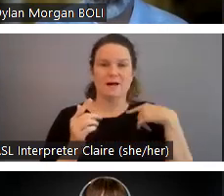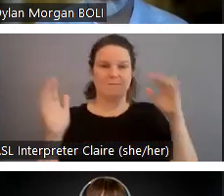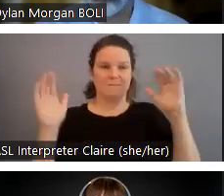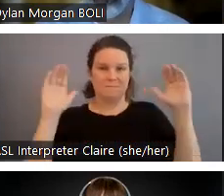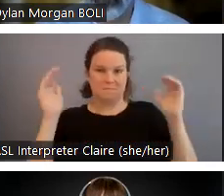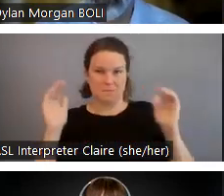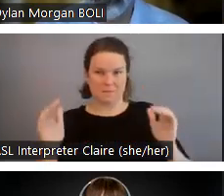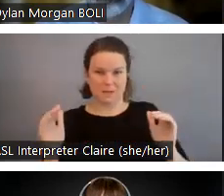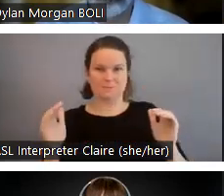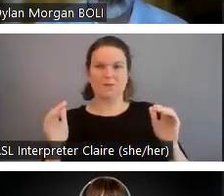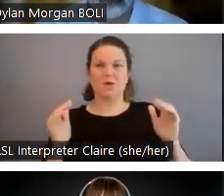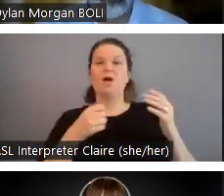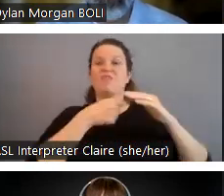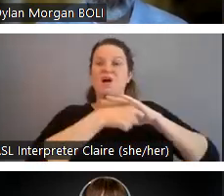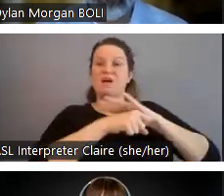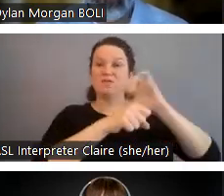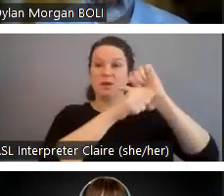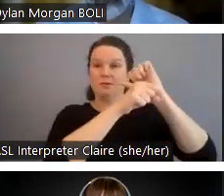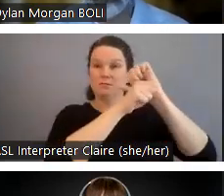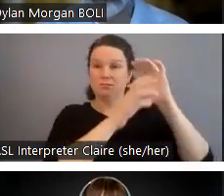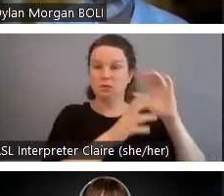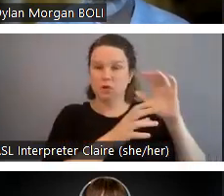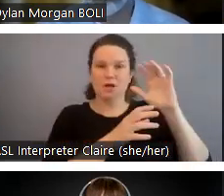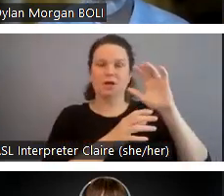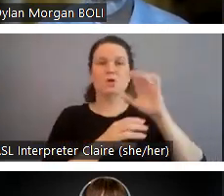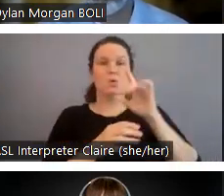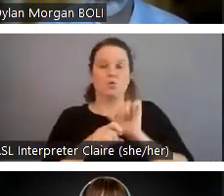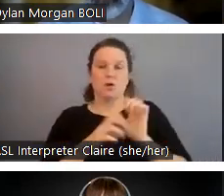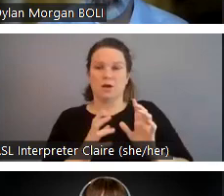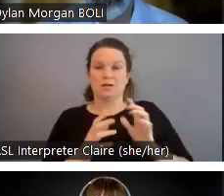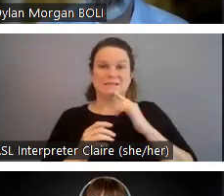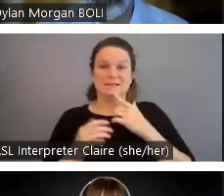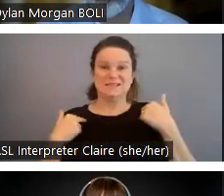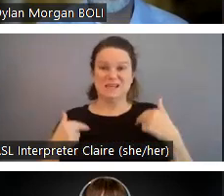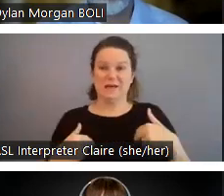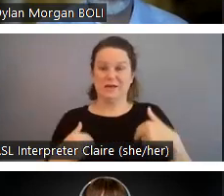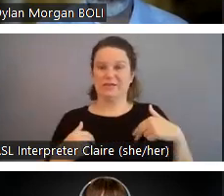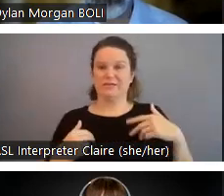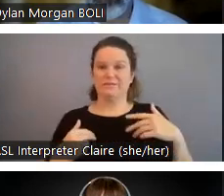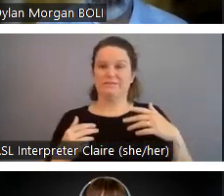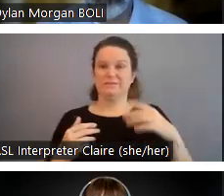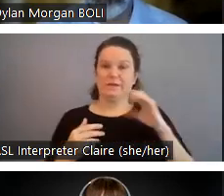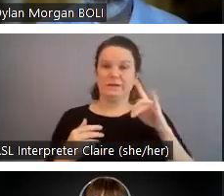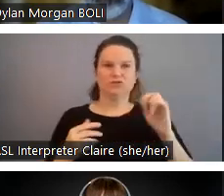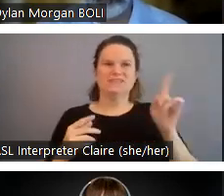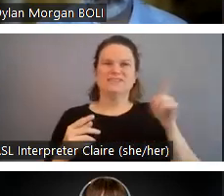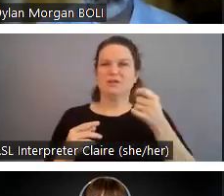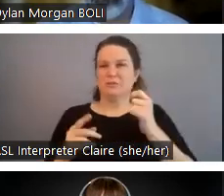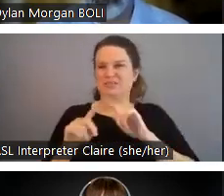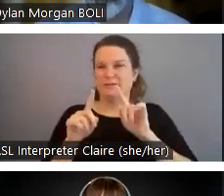what a covered employer is, who's an eligible employee, and what serious health conditions are- there's some